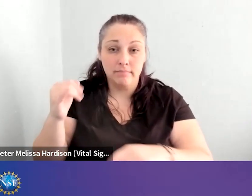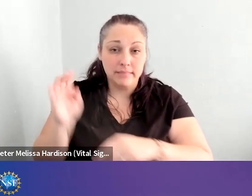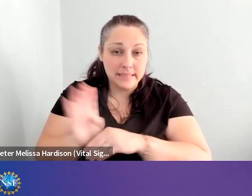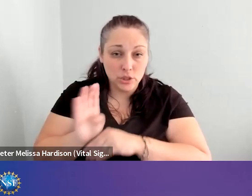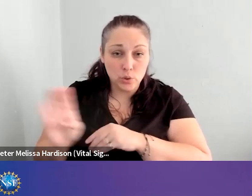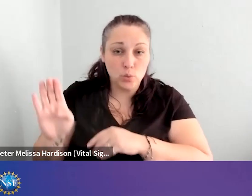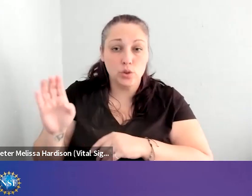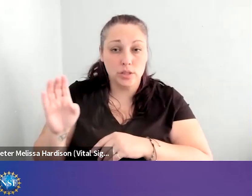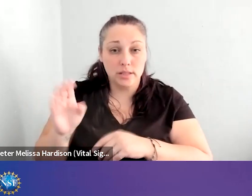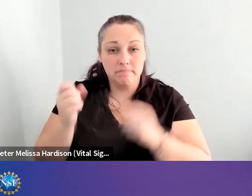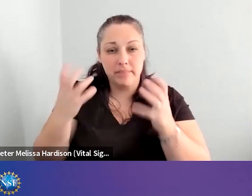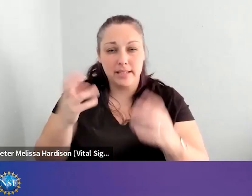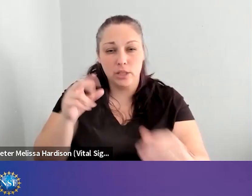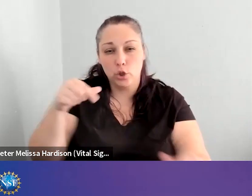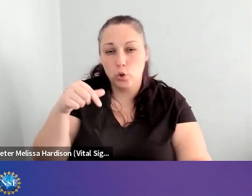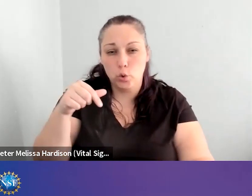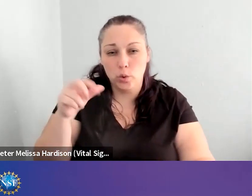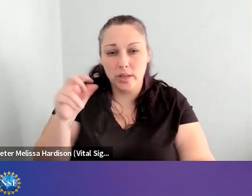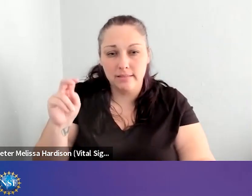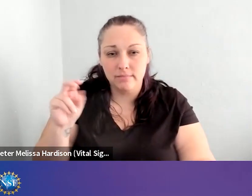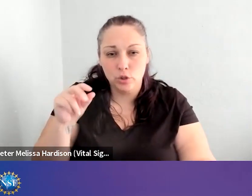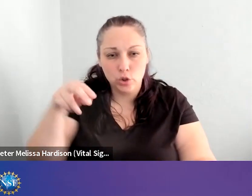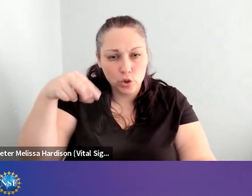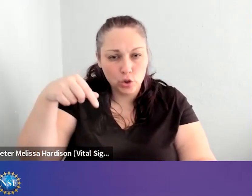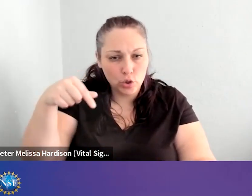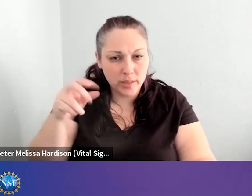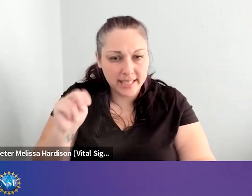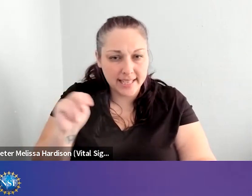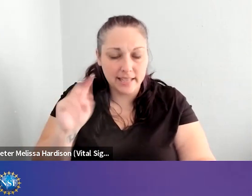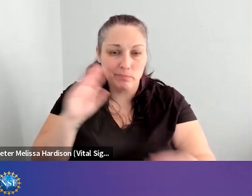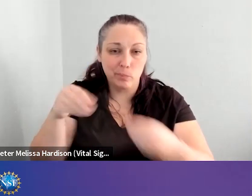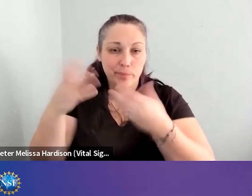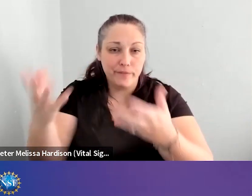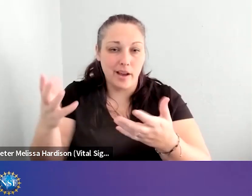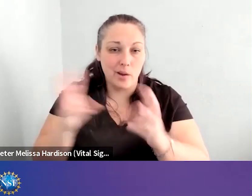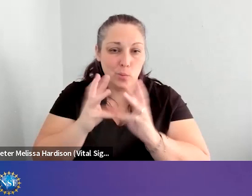That having been said, if you're in the behavioral sciences we will be working